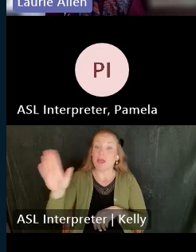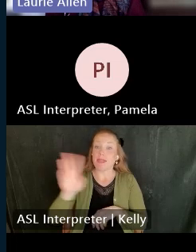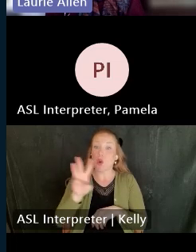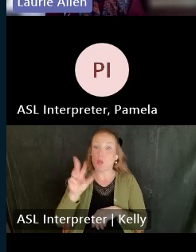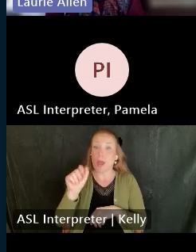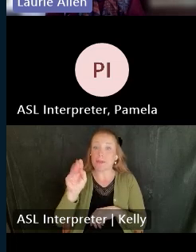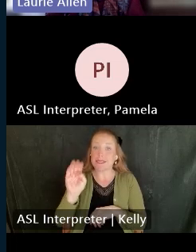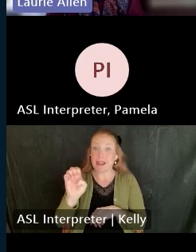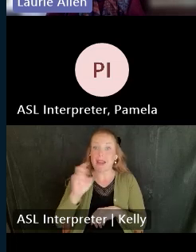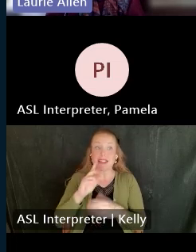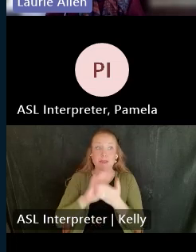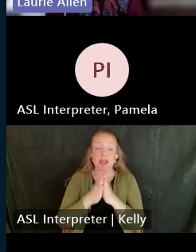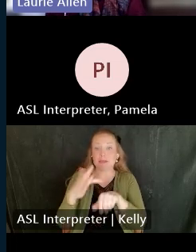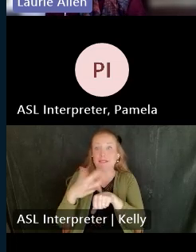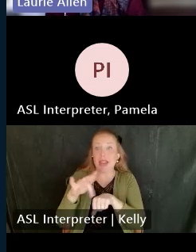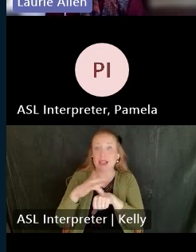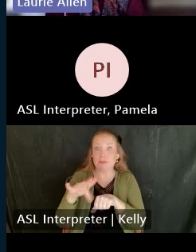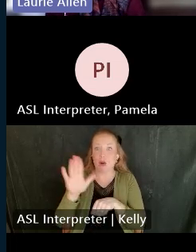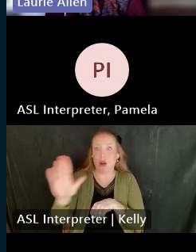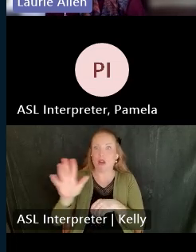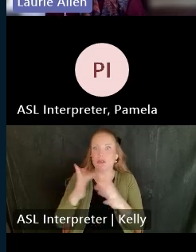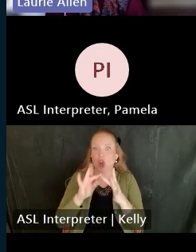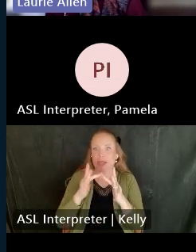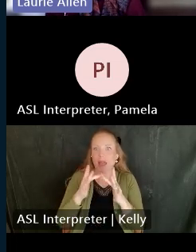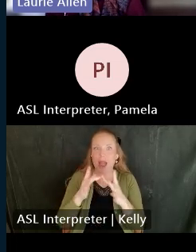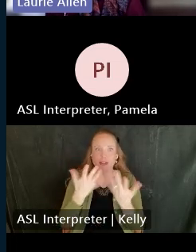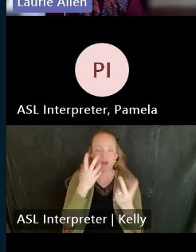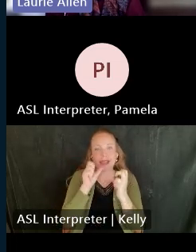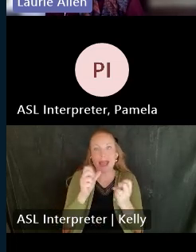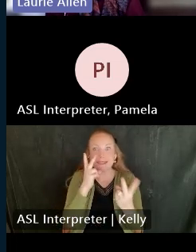But if you're blind or have low vision, that's difficult, if not impossible.